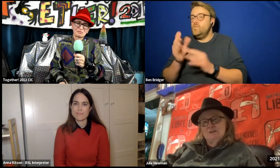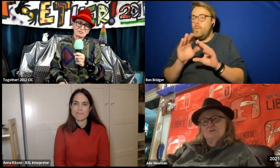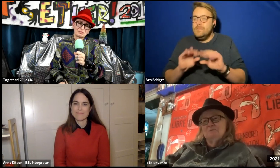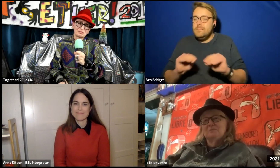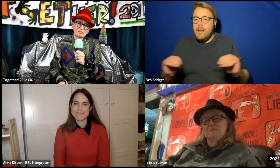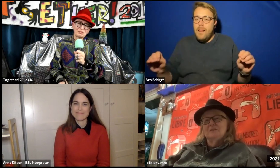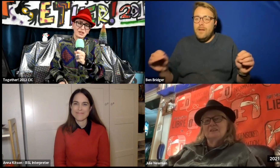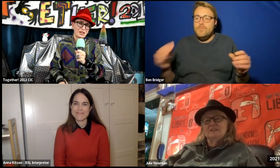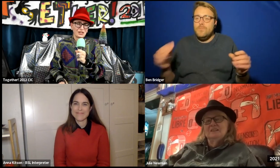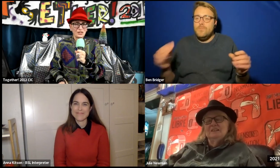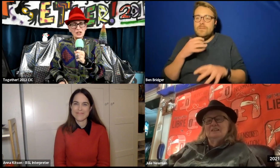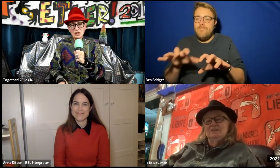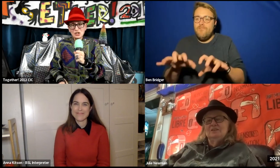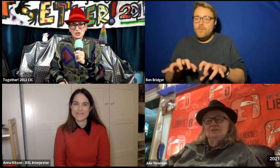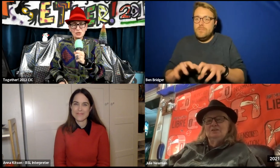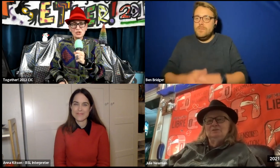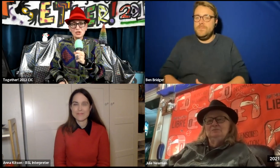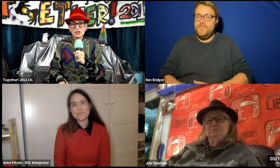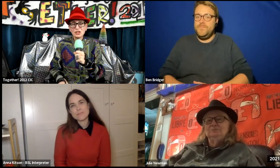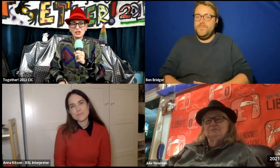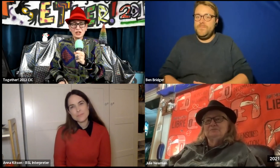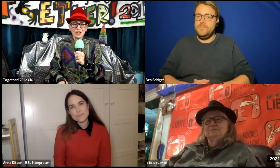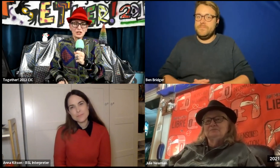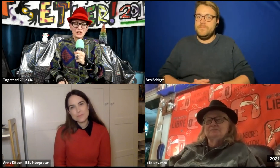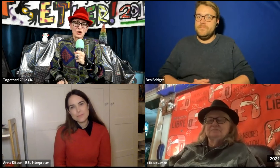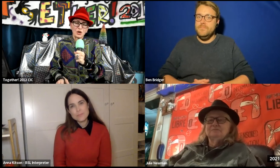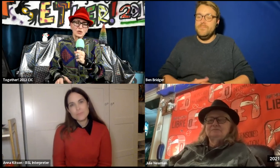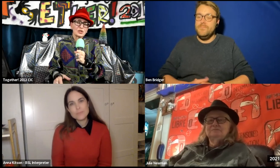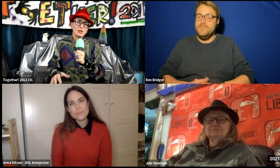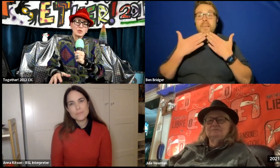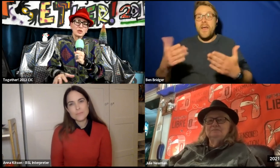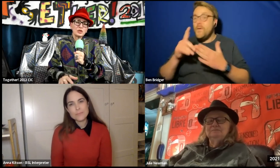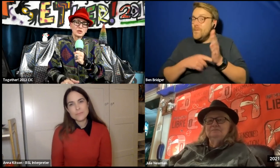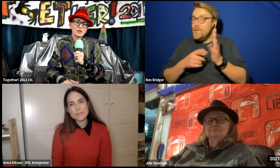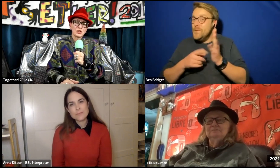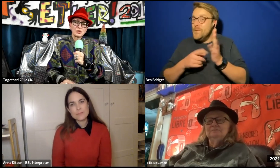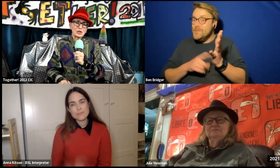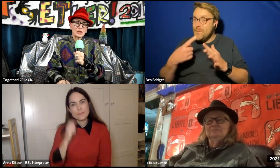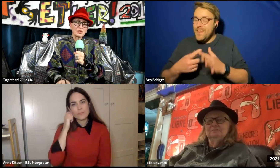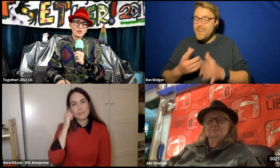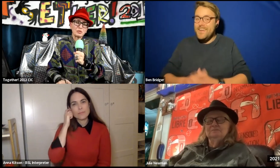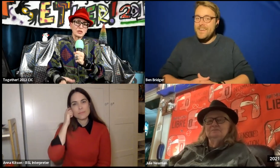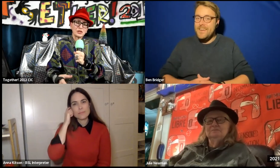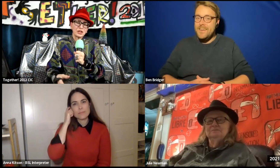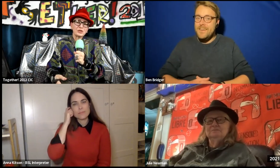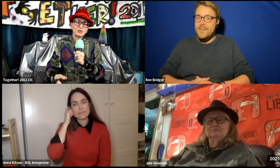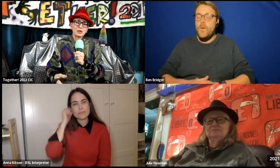Thank you Julie and I'll say what we usually say on the livestream, we don't know how you manage